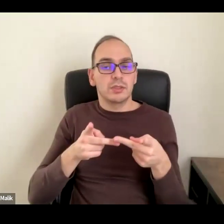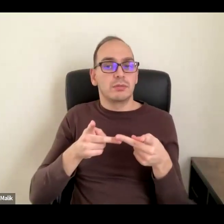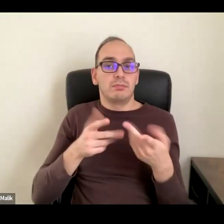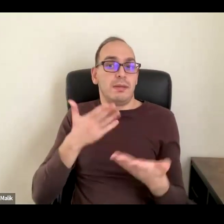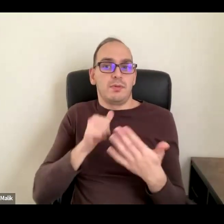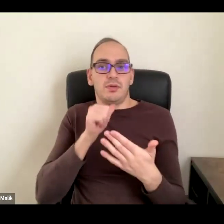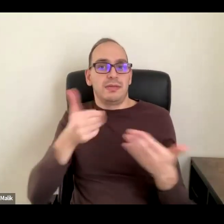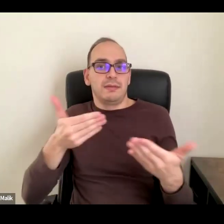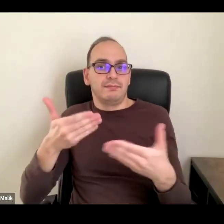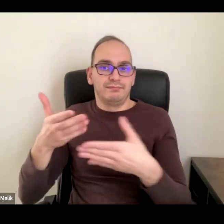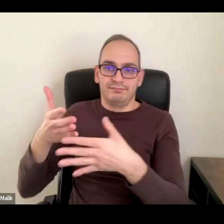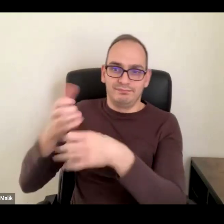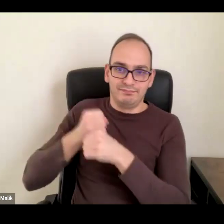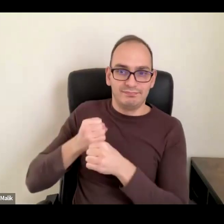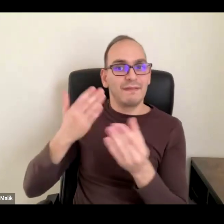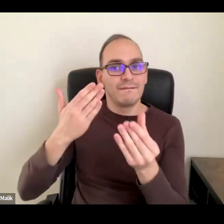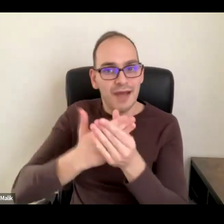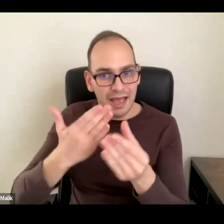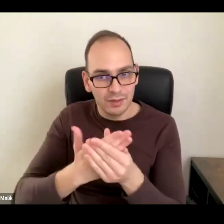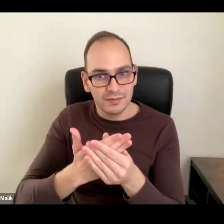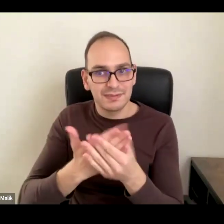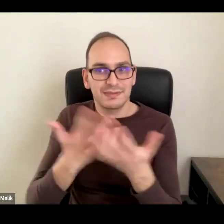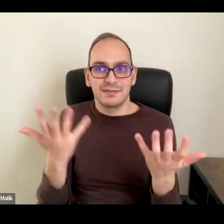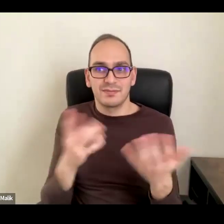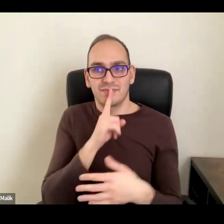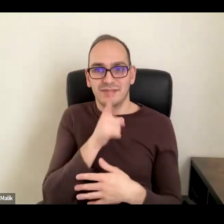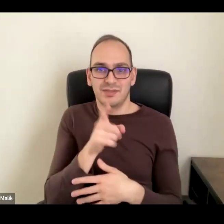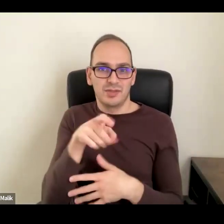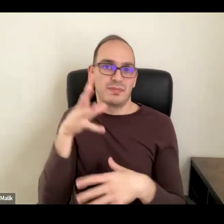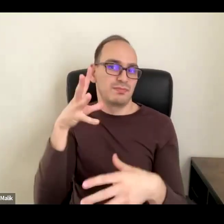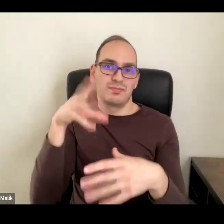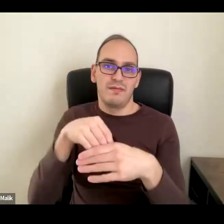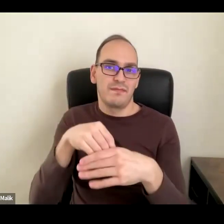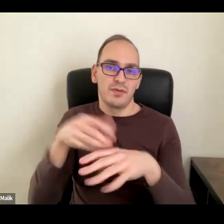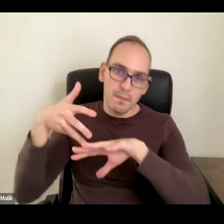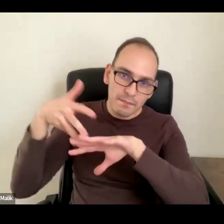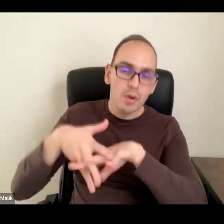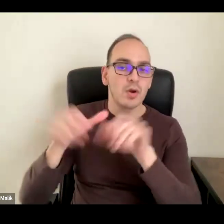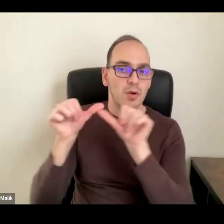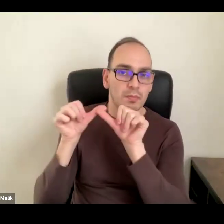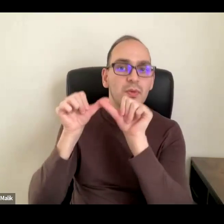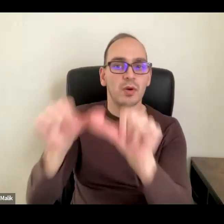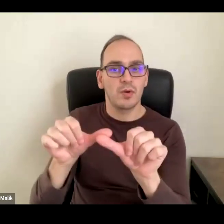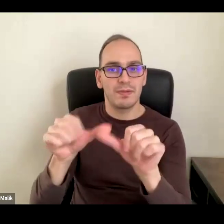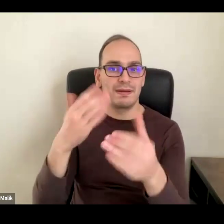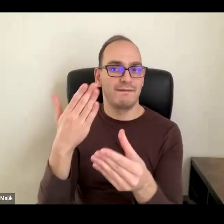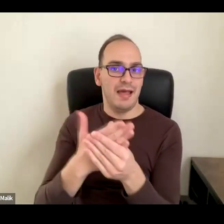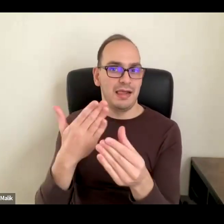files. But the reality is these should be a part of your permanent collection files. you have other